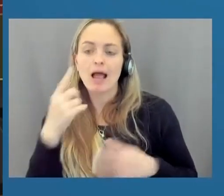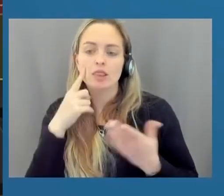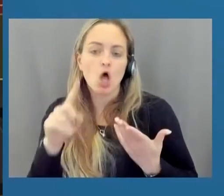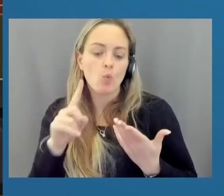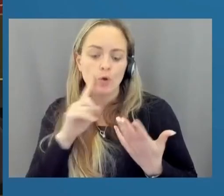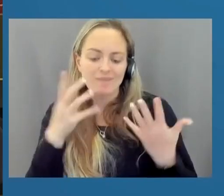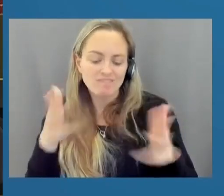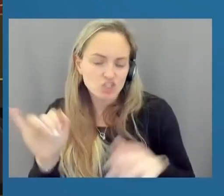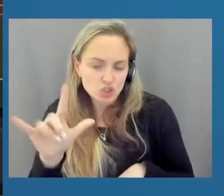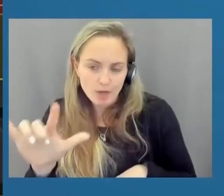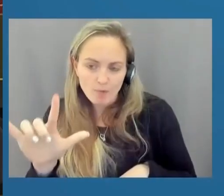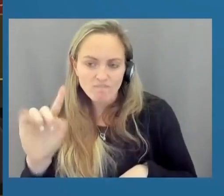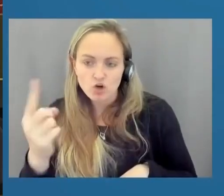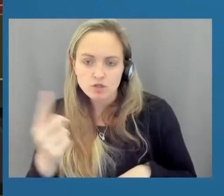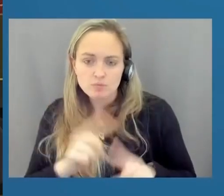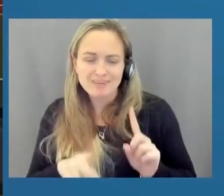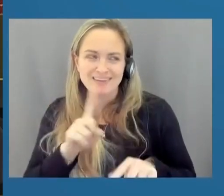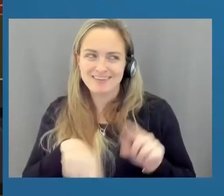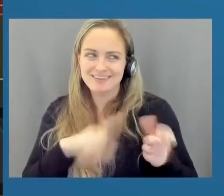but I can't change the reality that there's a lot of